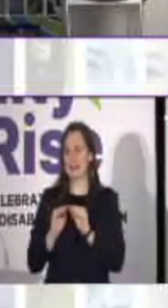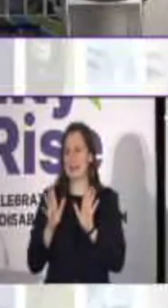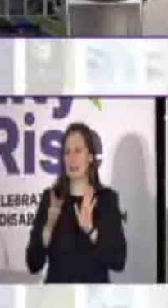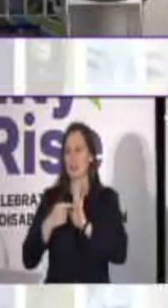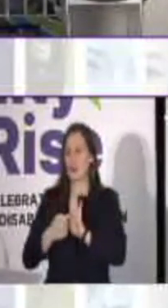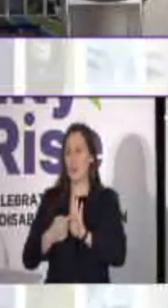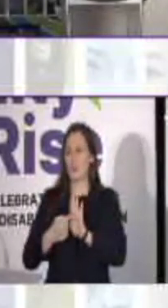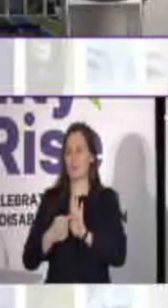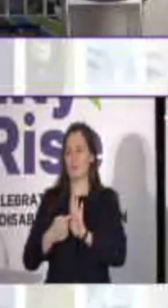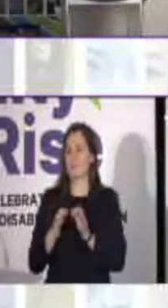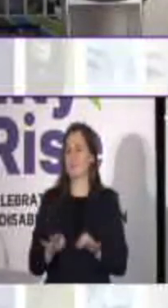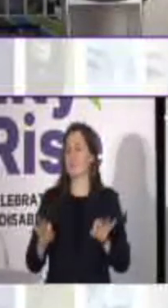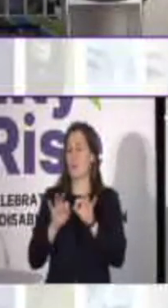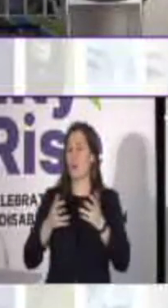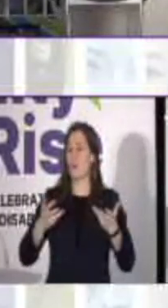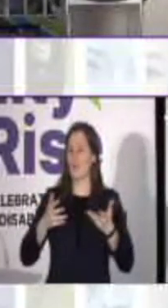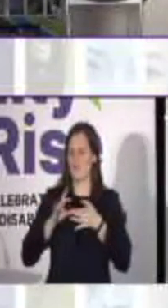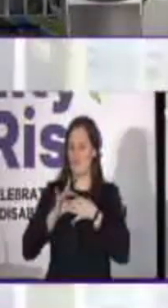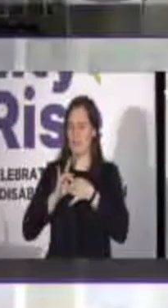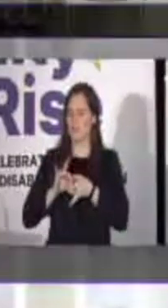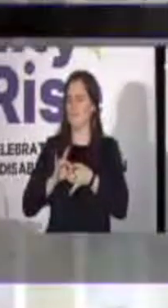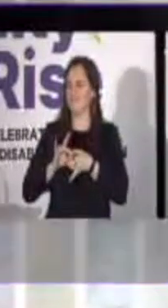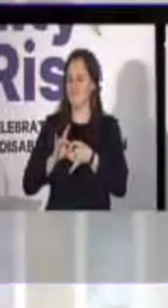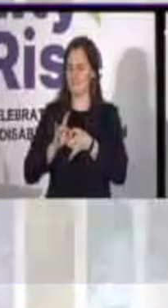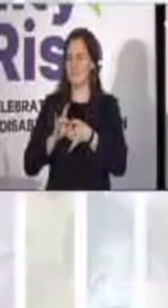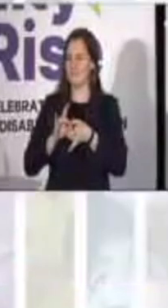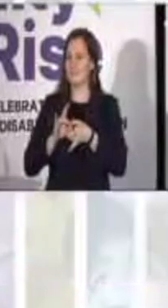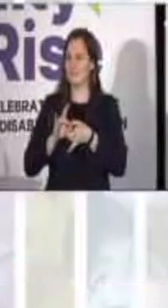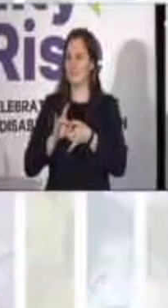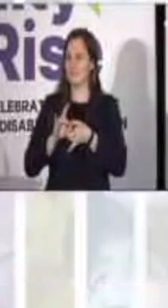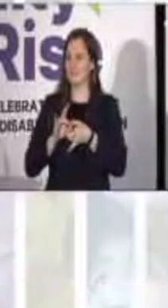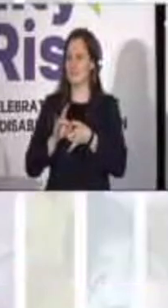AND SO I AM TRULY INSPIRED BY WATCHING YOU TWO.